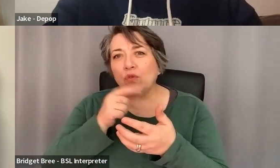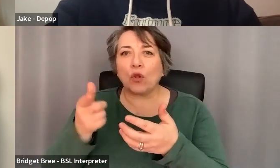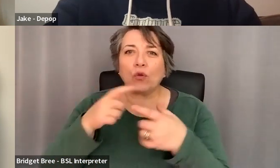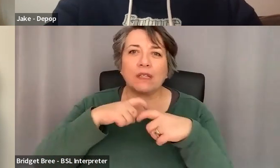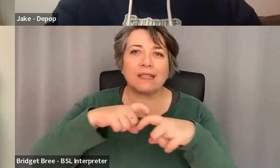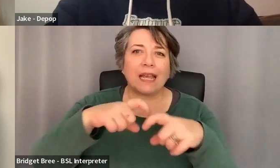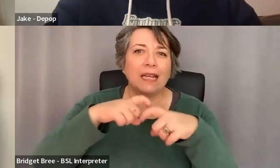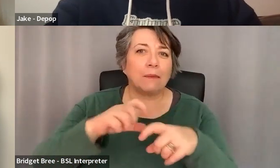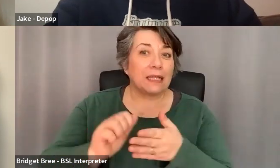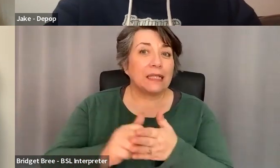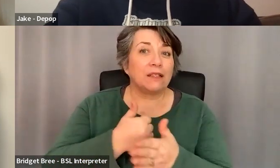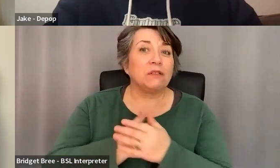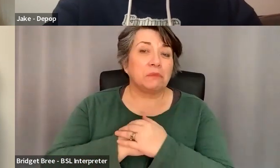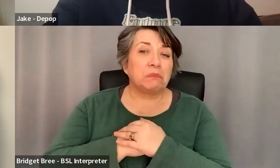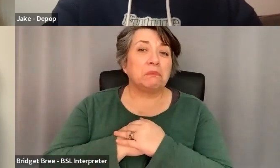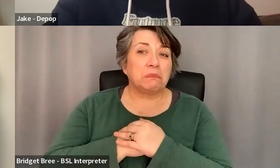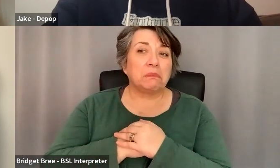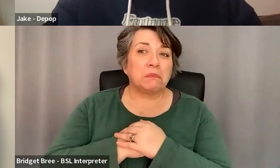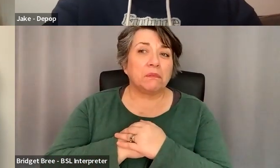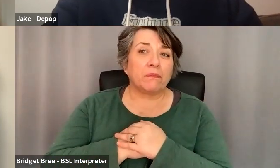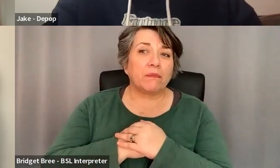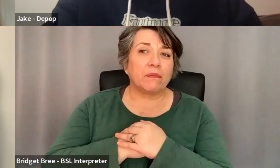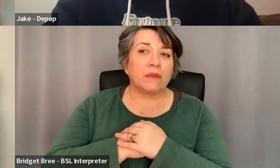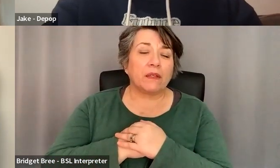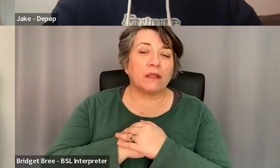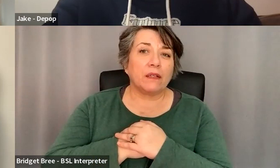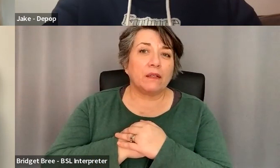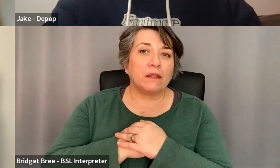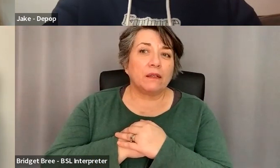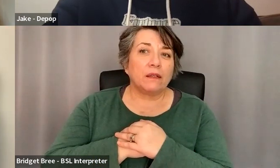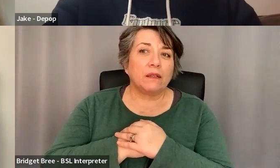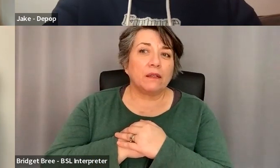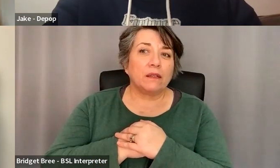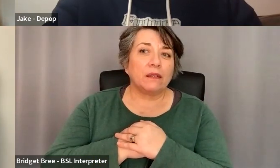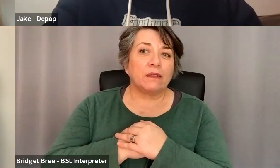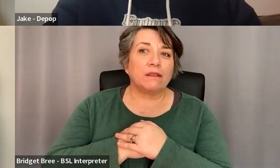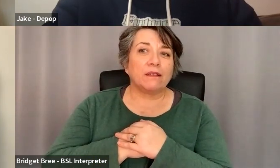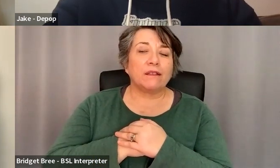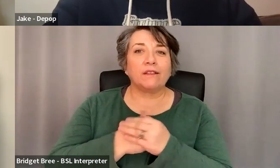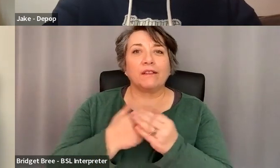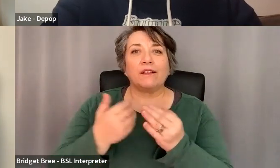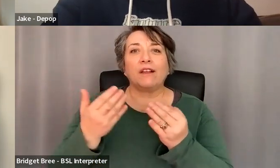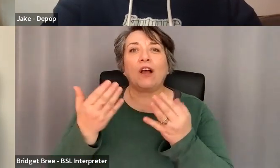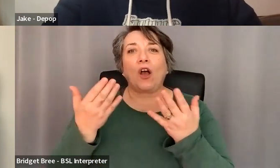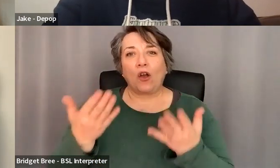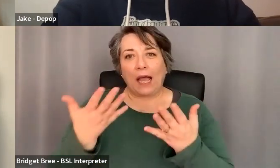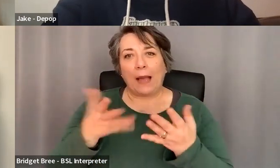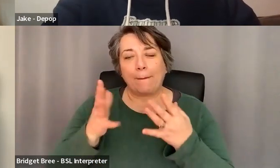So, okay, so I've done mine. You know. I've put in my application. come in with that sort of experience and that sort of focus to find somewhere they can use the skills.